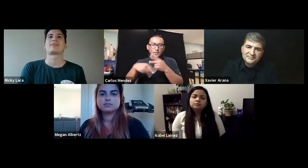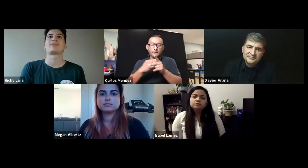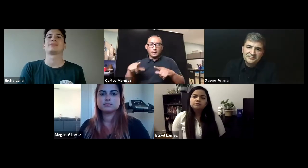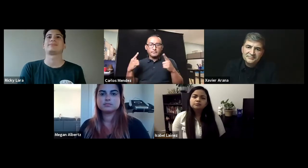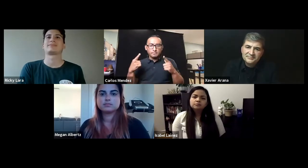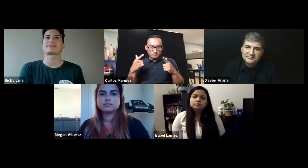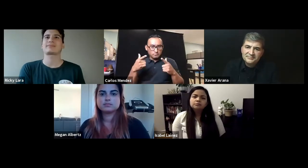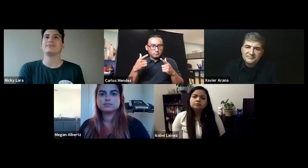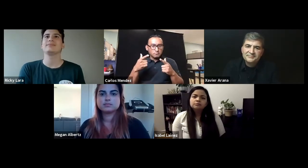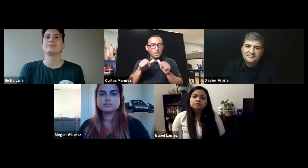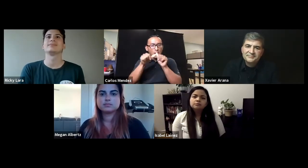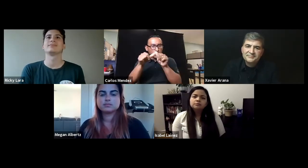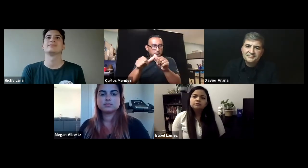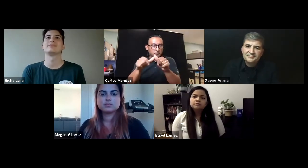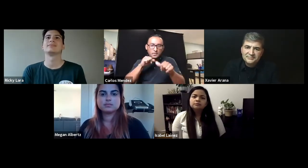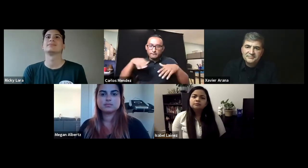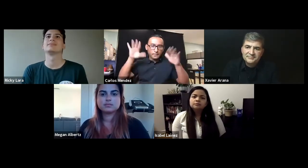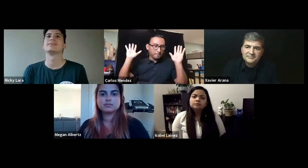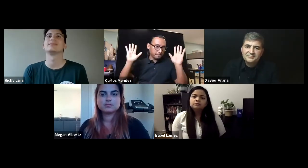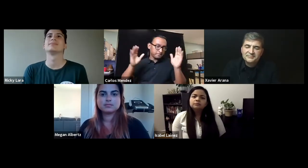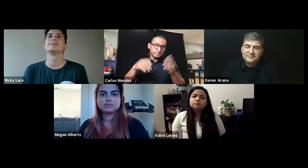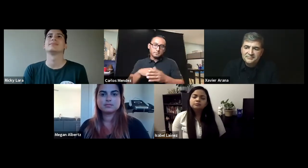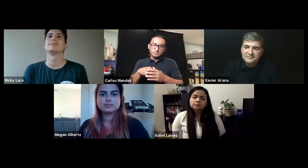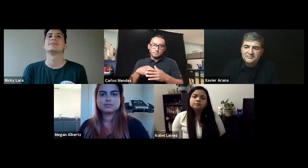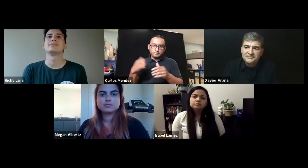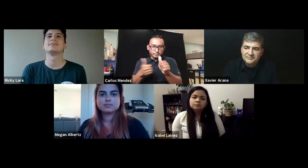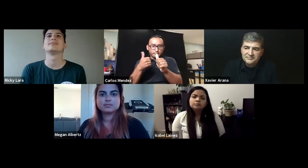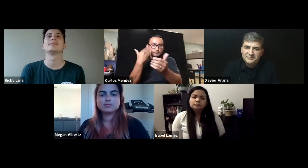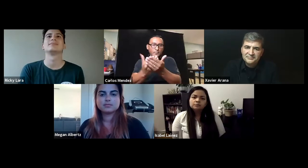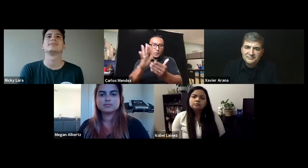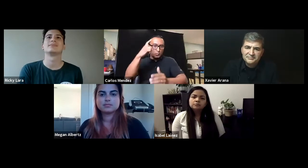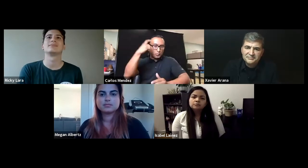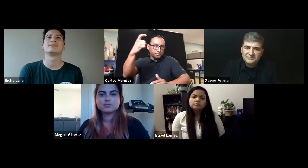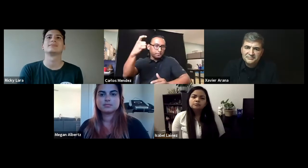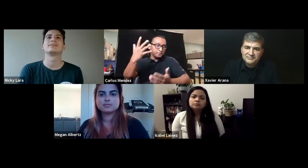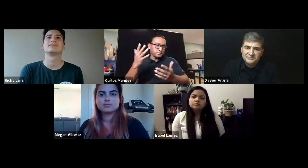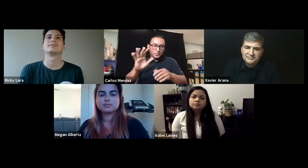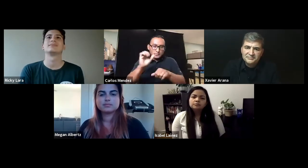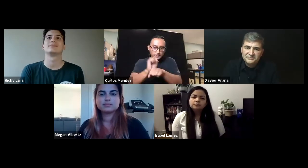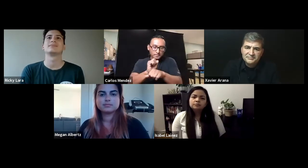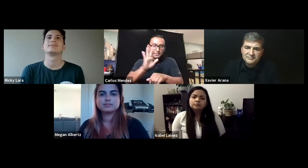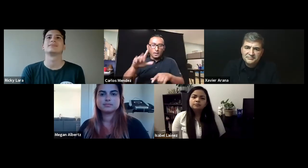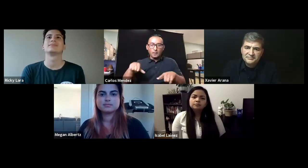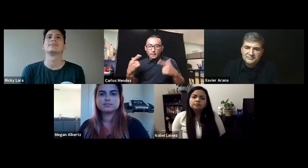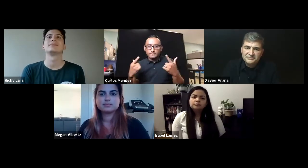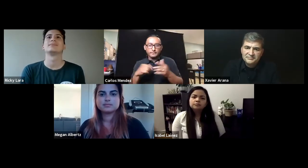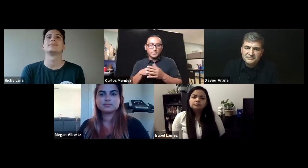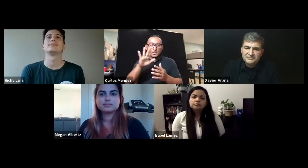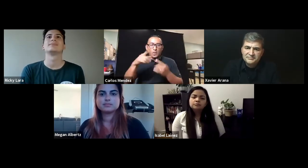And, you know, for the students, don't give up on your dreams. Keep chasing those dreams.